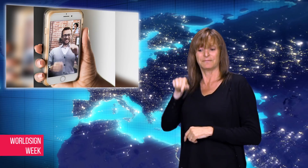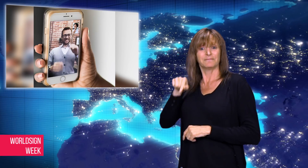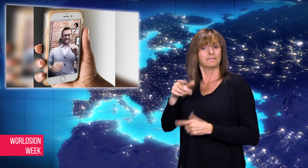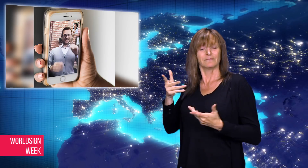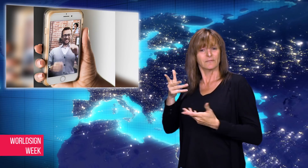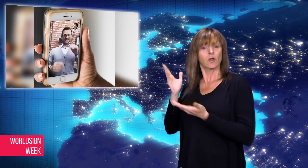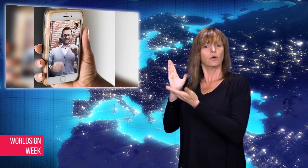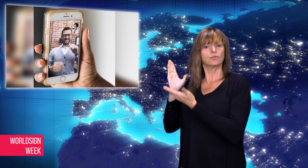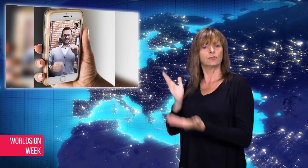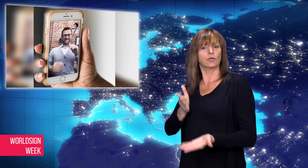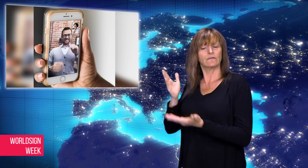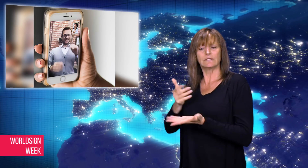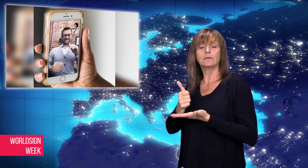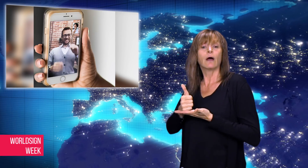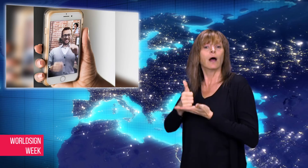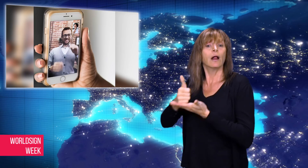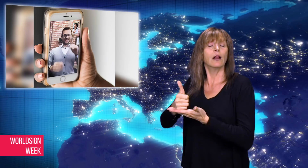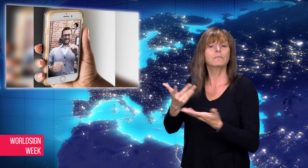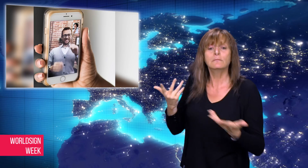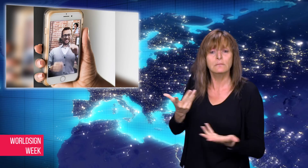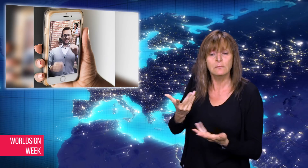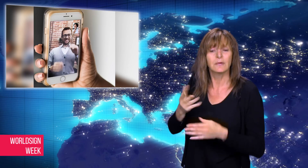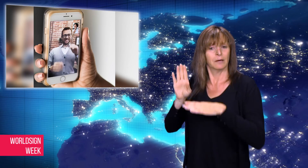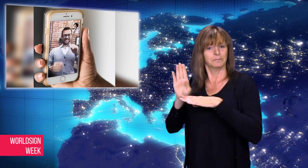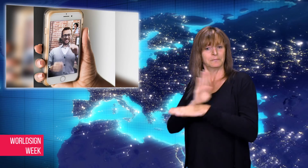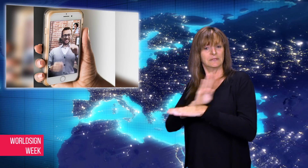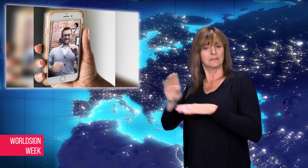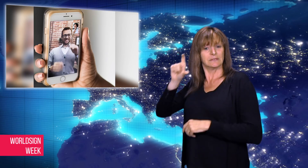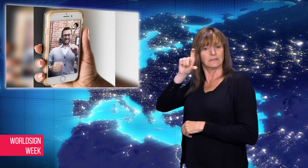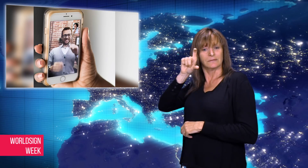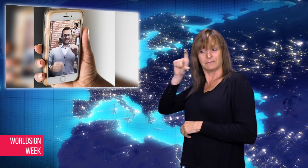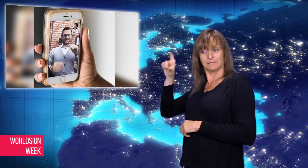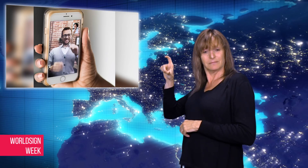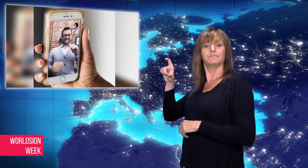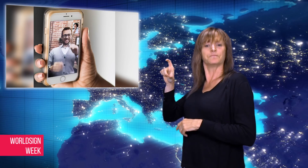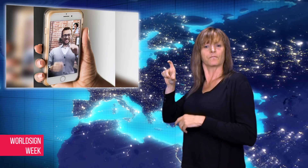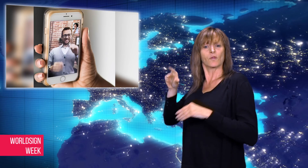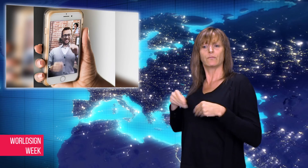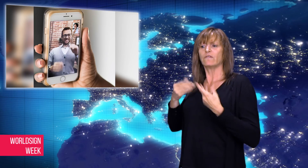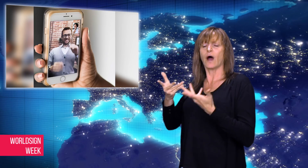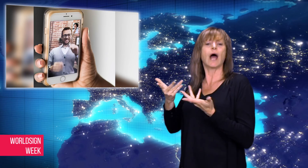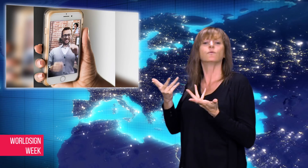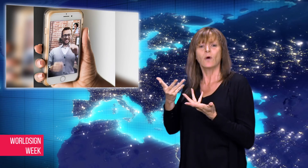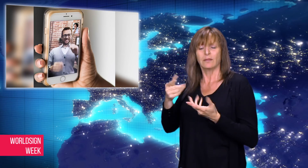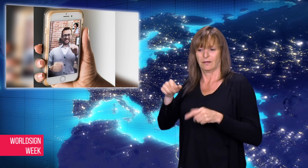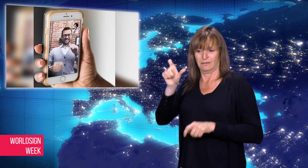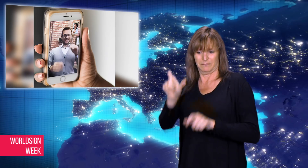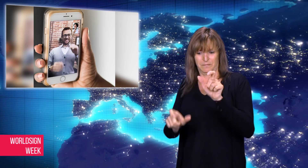customer service in sign language.